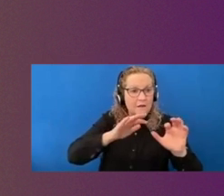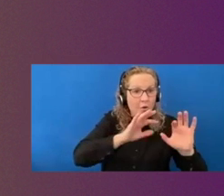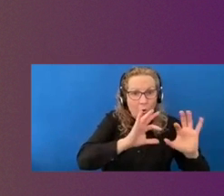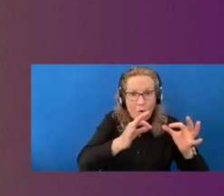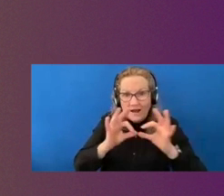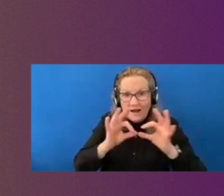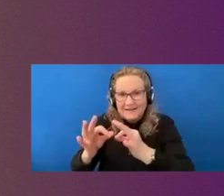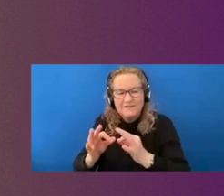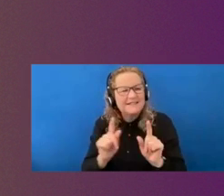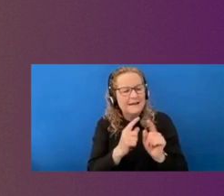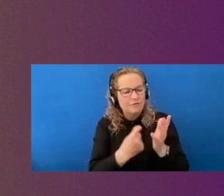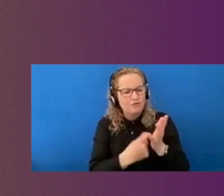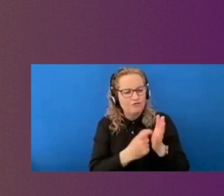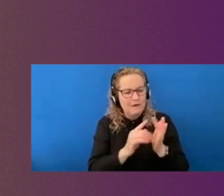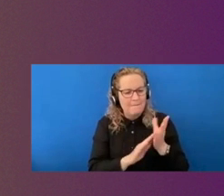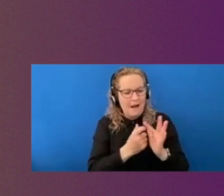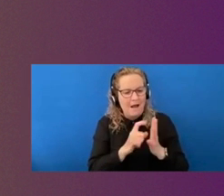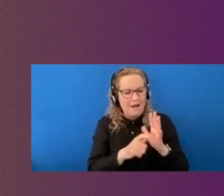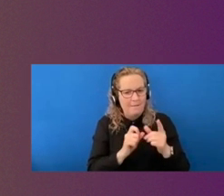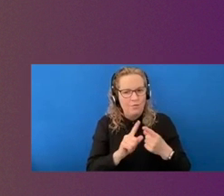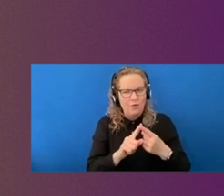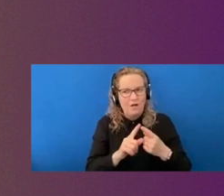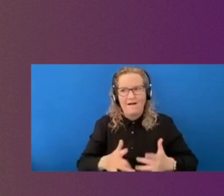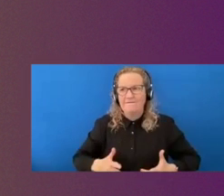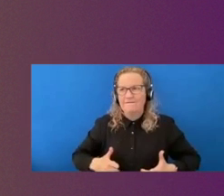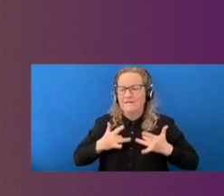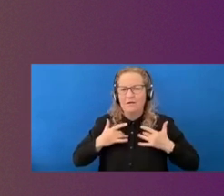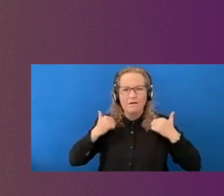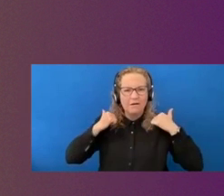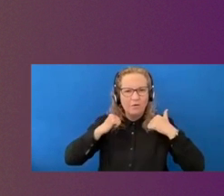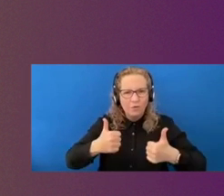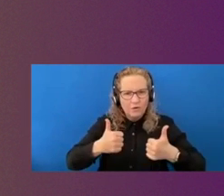example like it's a breath of fresh air um to be in that experience and in that environment